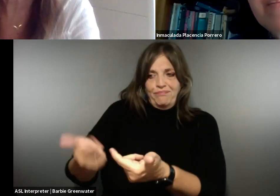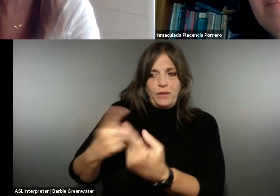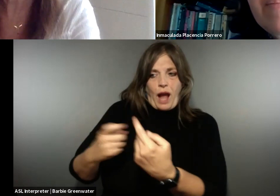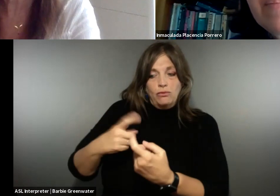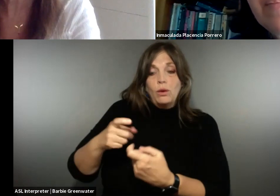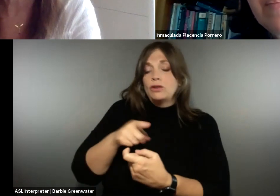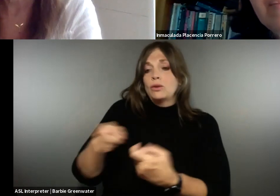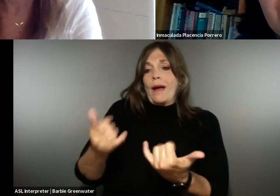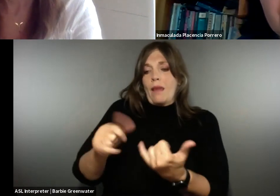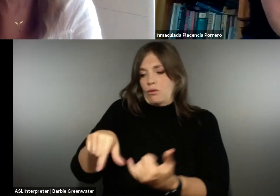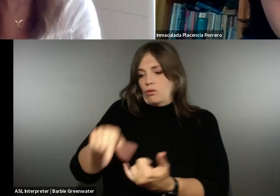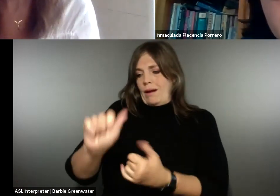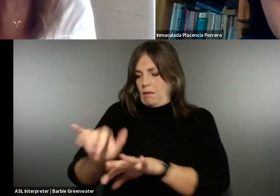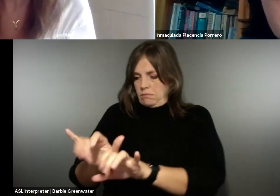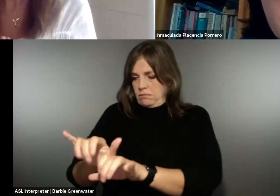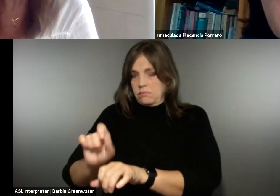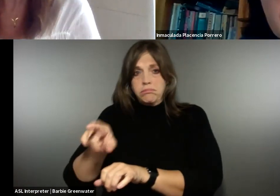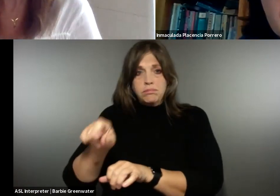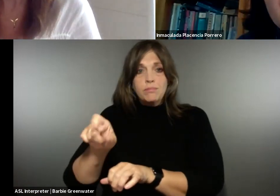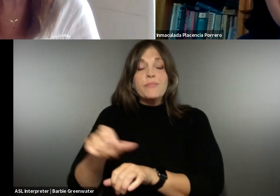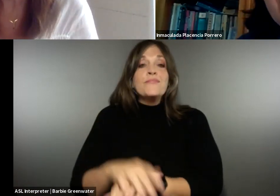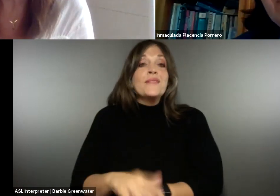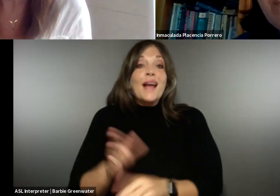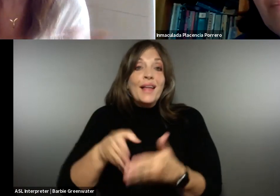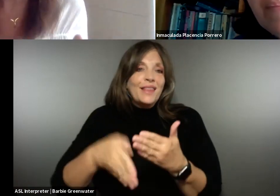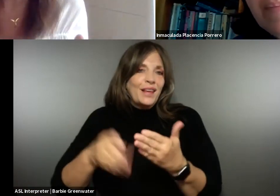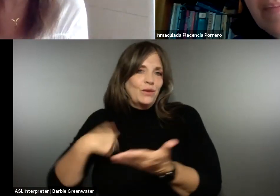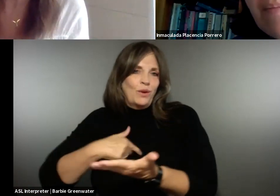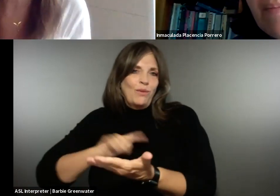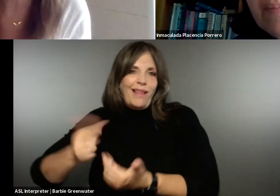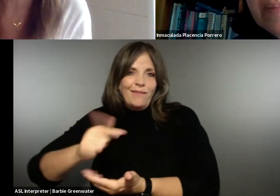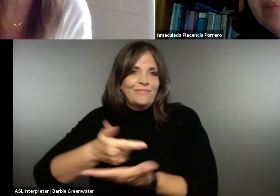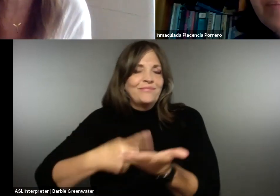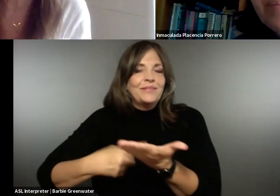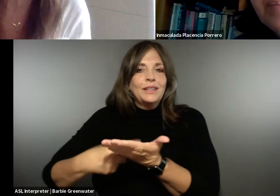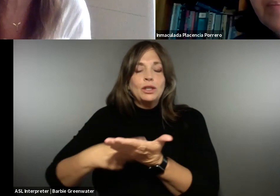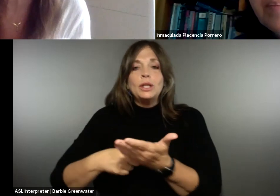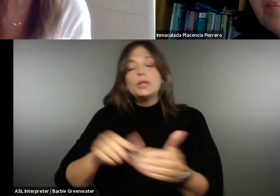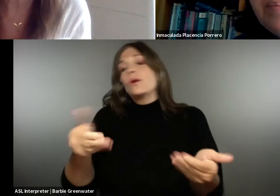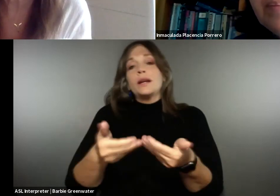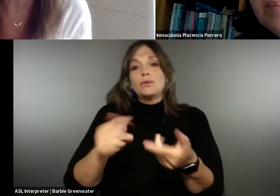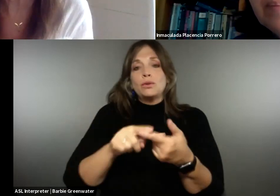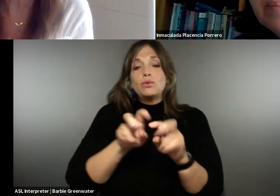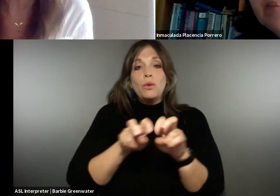end. I would like it to now give the floor to the rest of the panel as well so we can have a little bit of a discussion or dialogue around this.